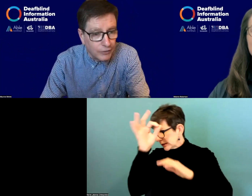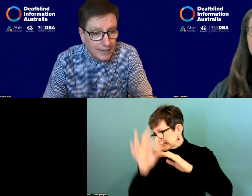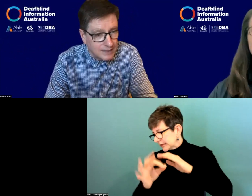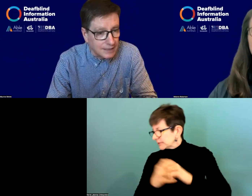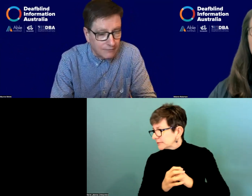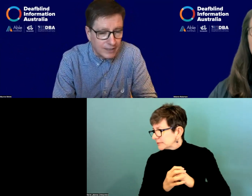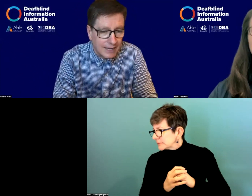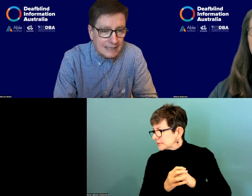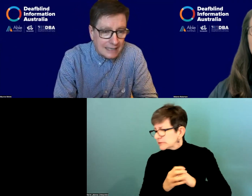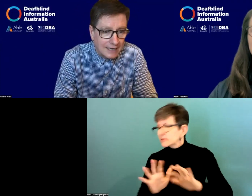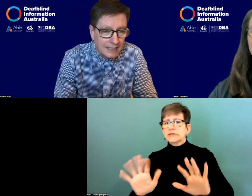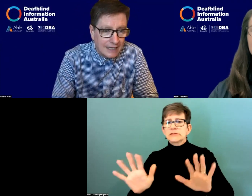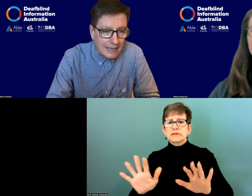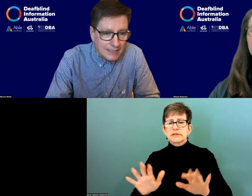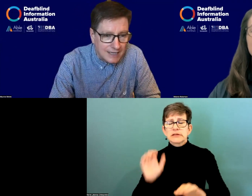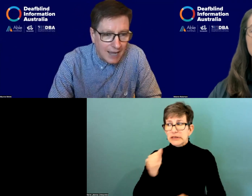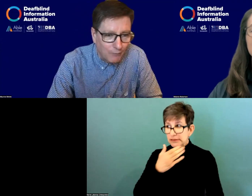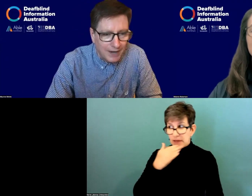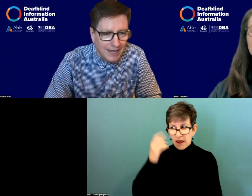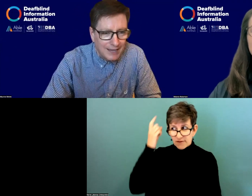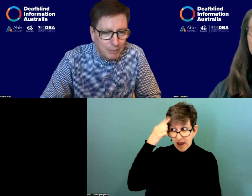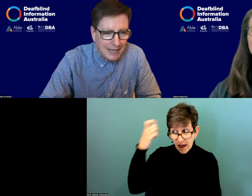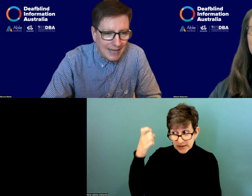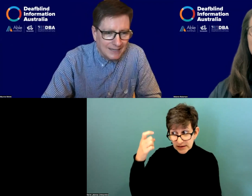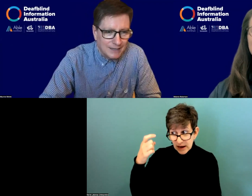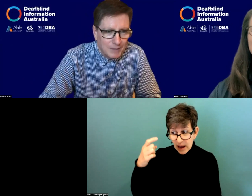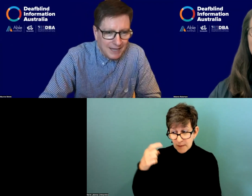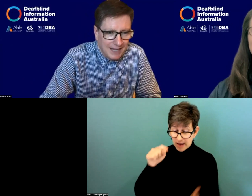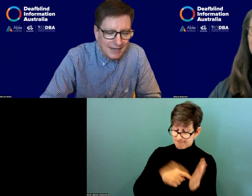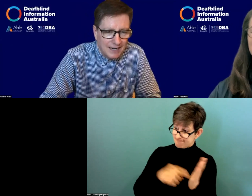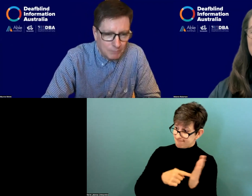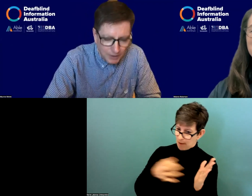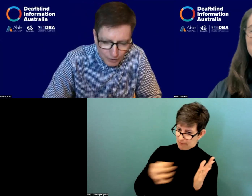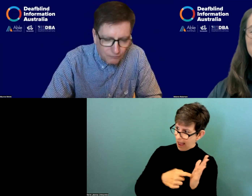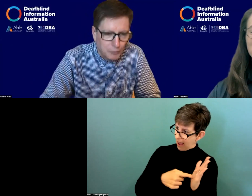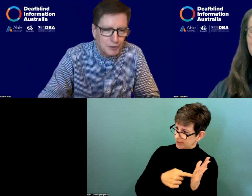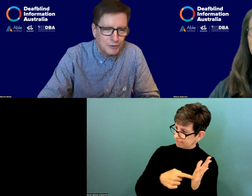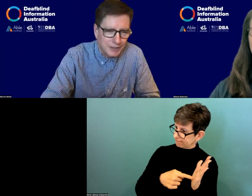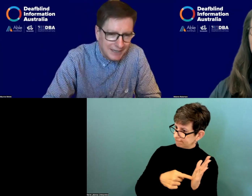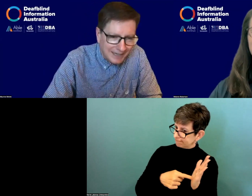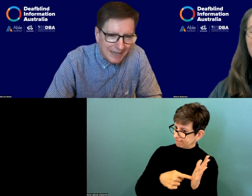While that's a lovely idea it's not what I had planned in my head. I've been looking forward to it.